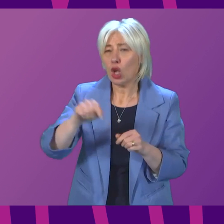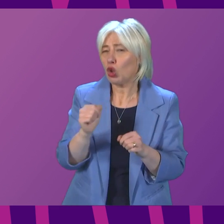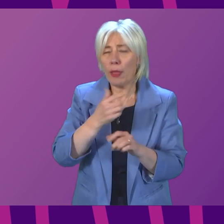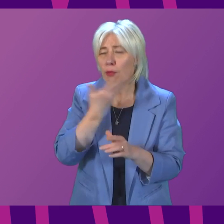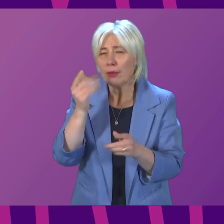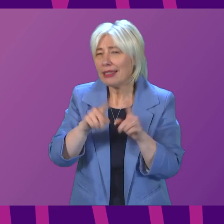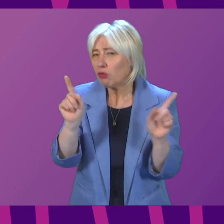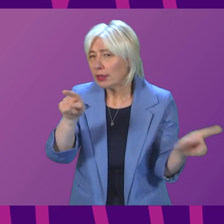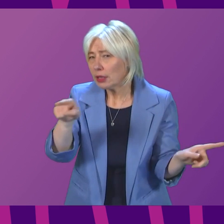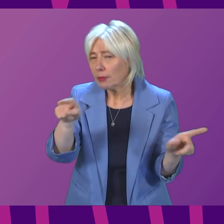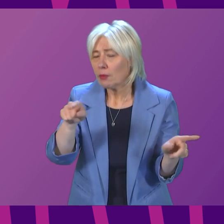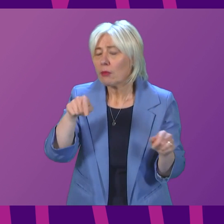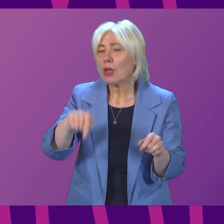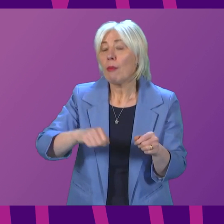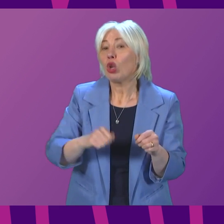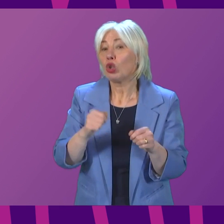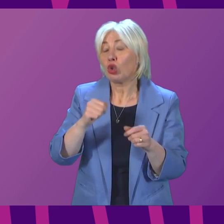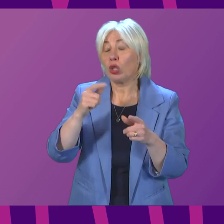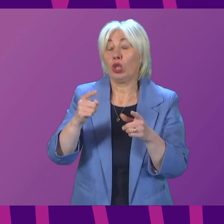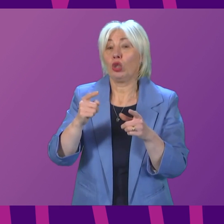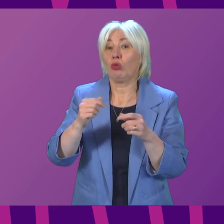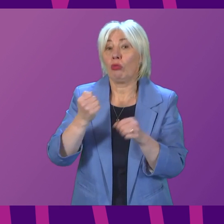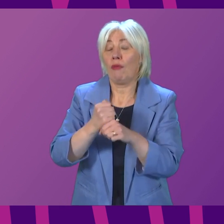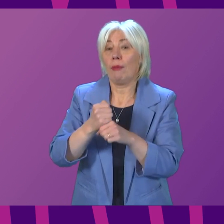Meanwhile, the Scottish Government minister for the circular economy has spent more time